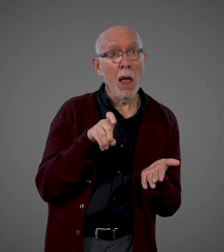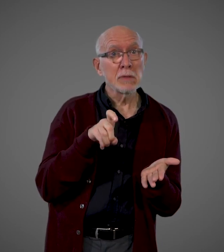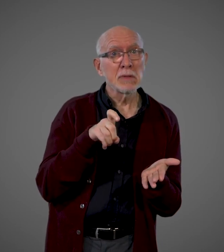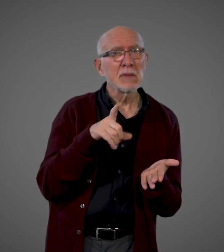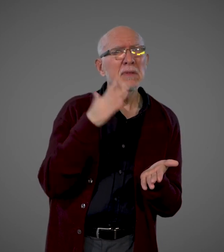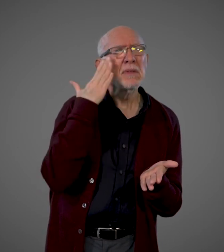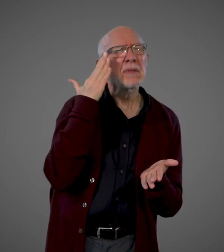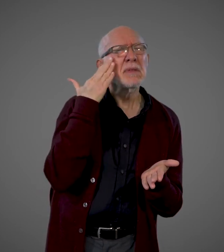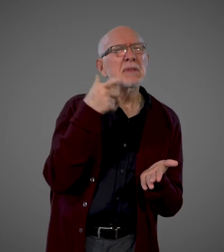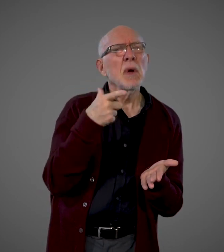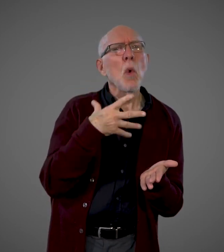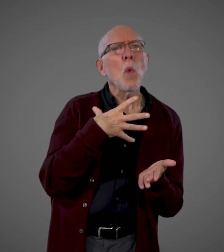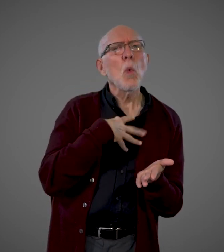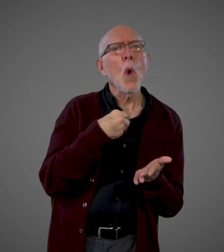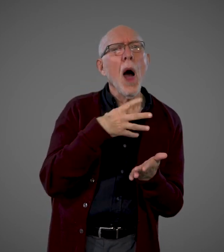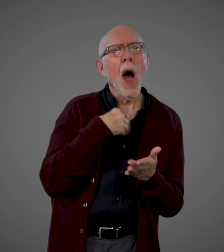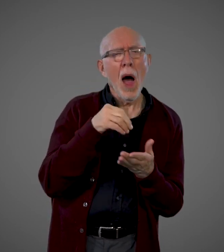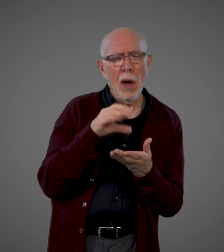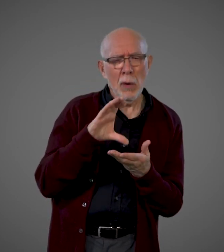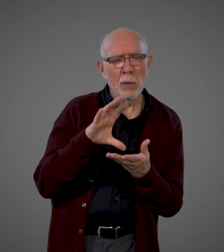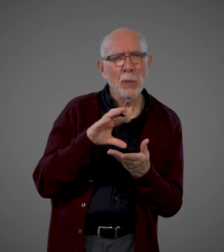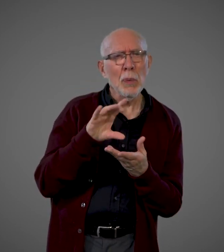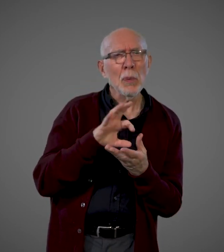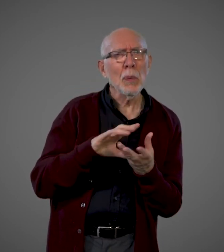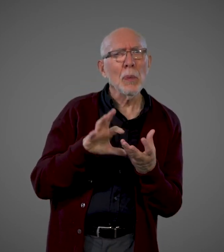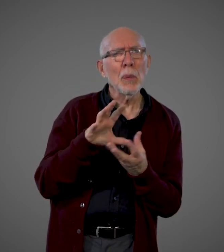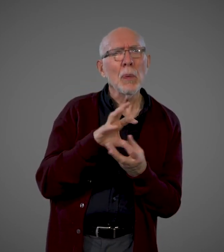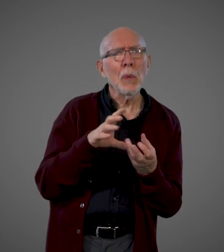Maalox is a white liquid medicine that you drink.